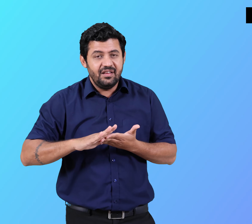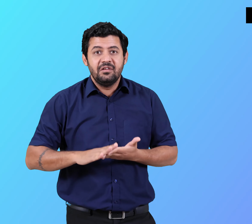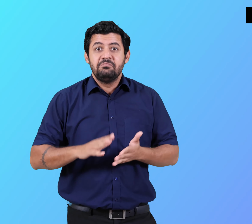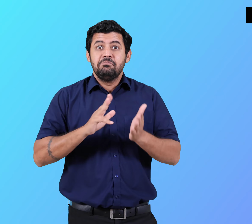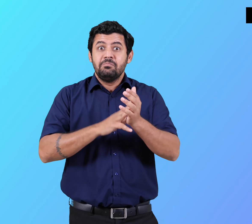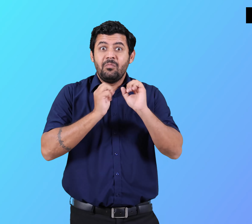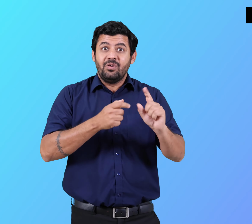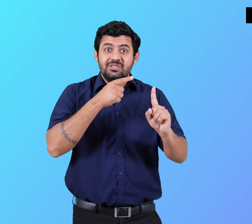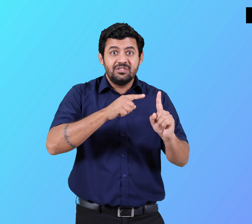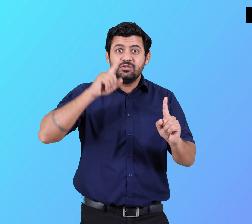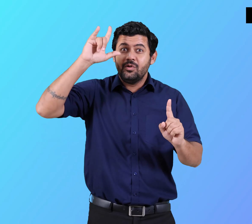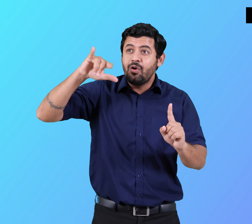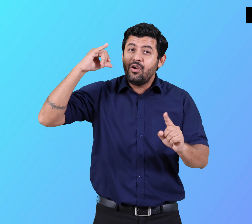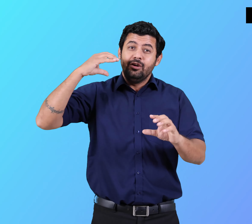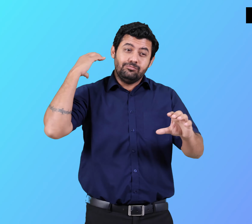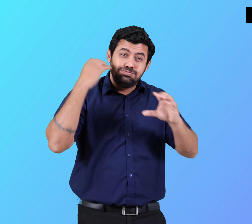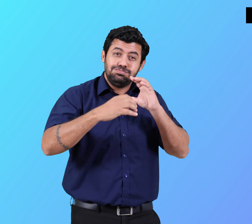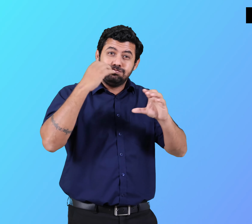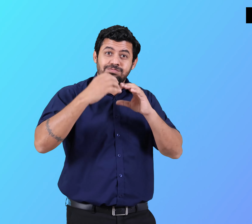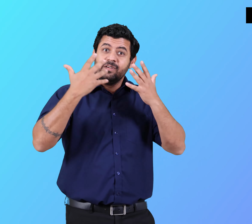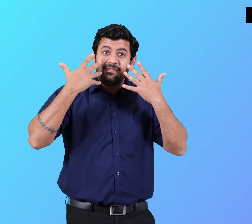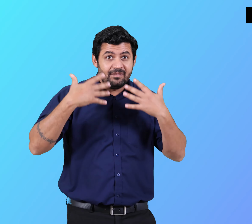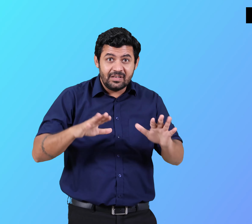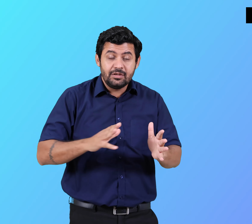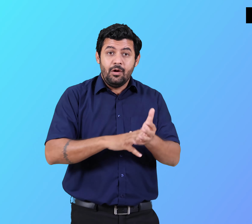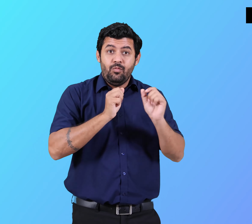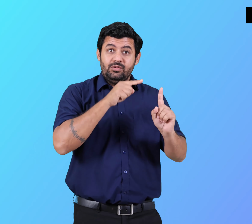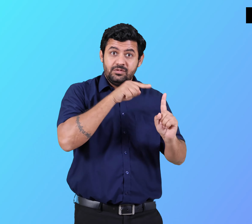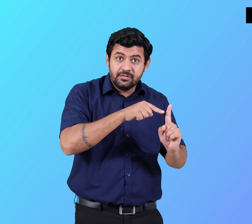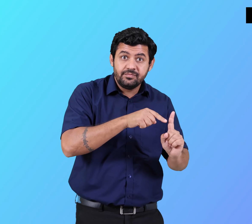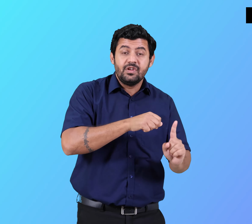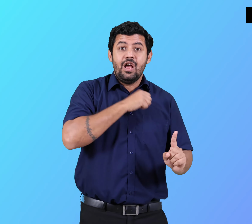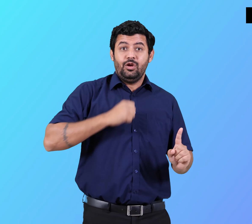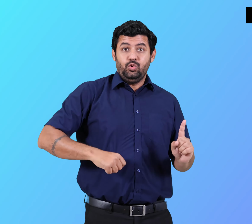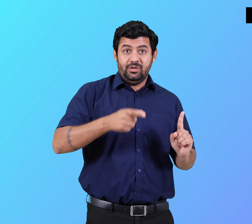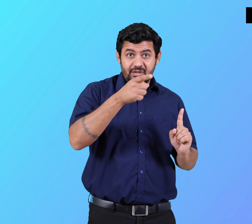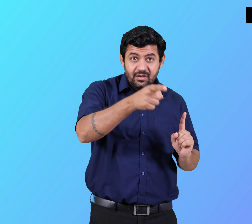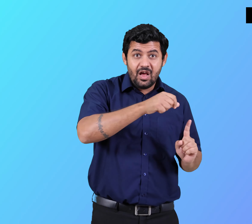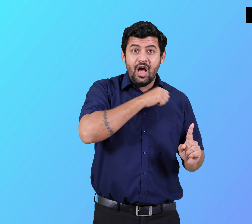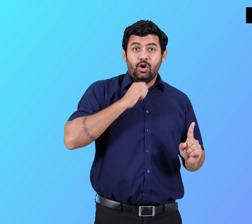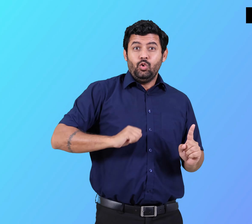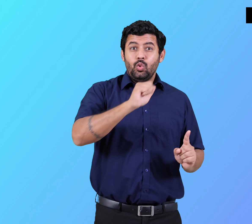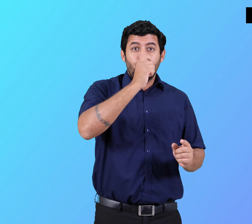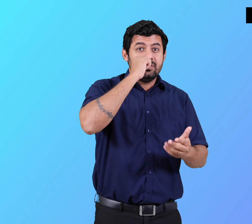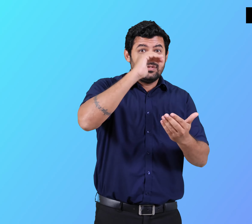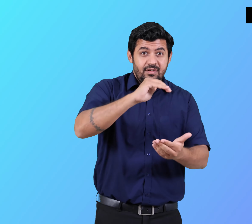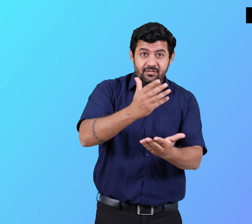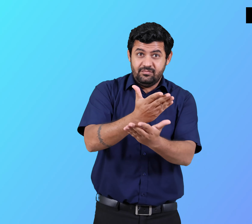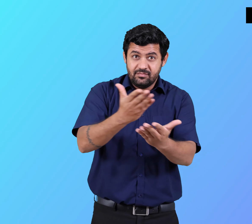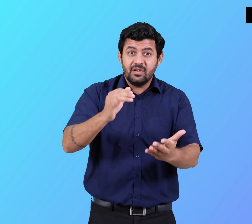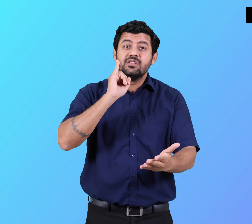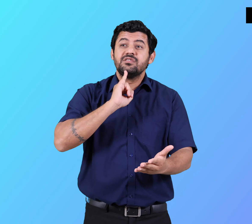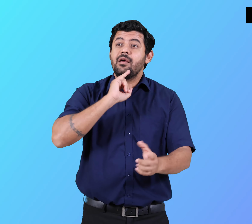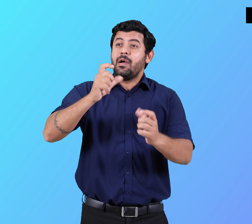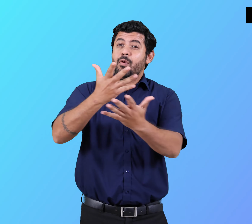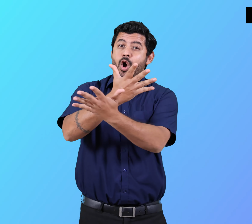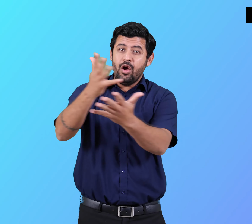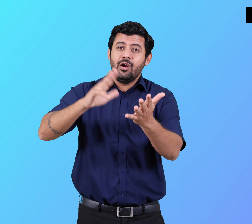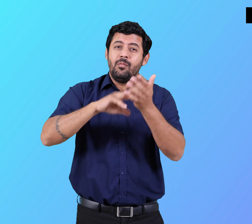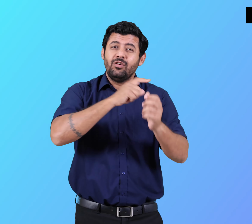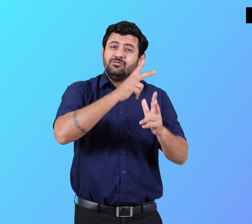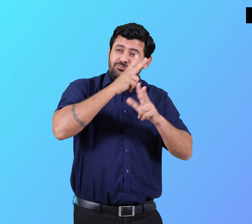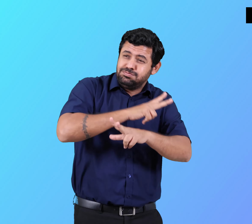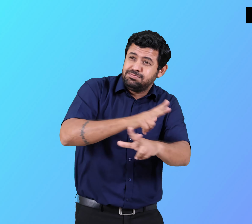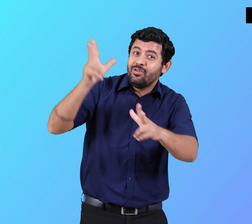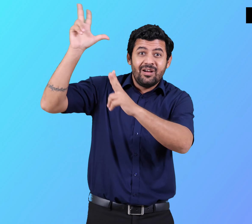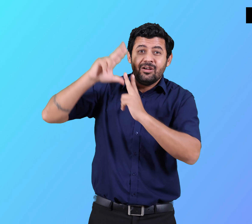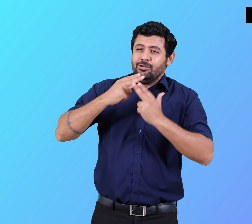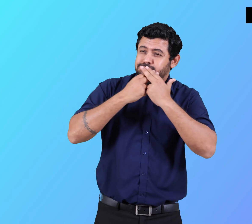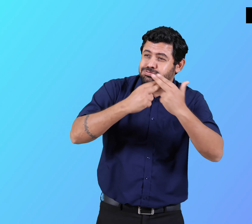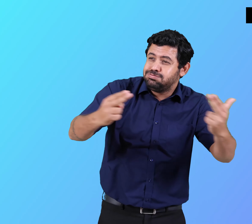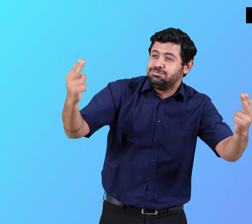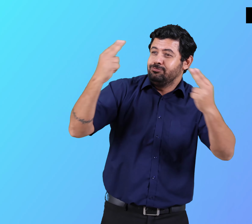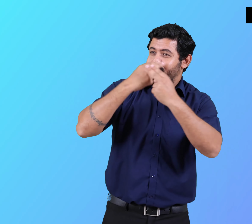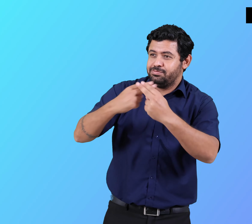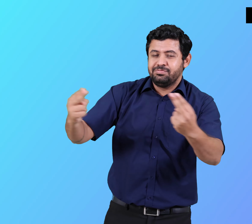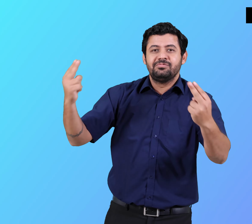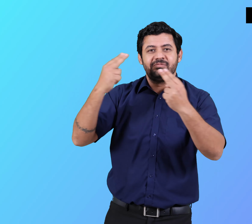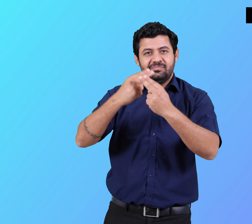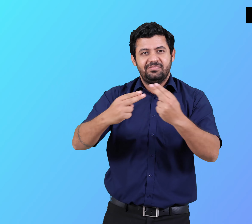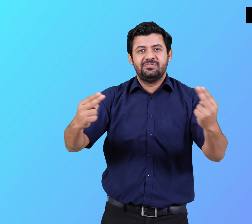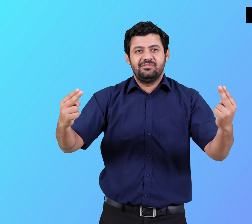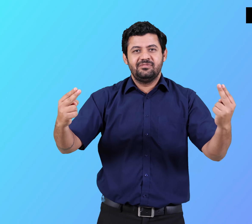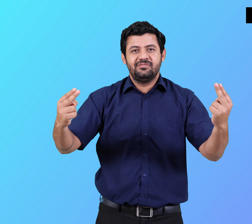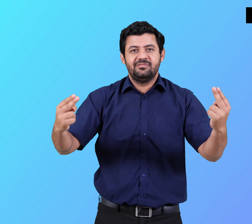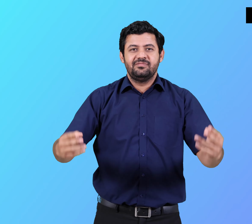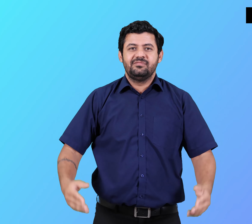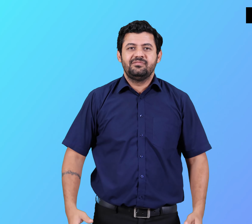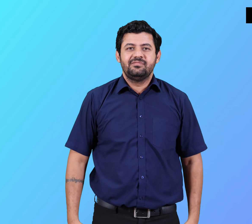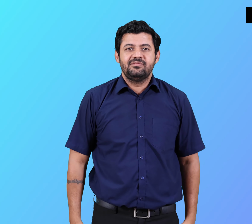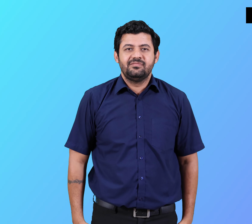So Moses told these things to Aaron, Aaron’s sons and all the Israelites.